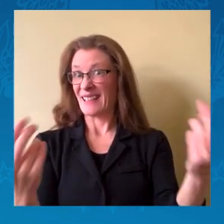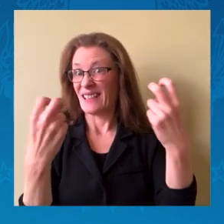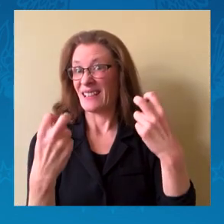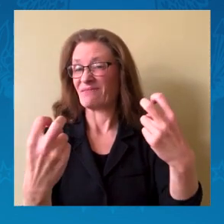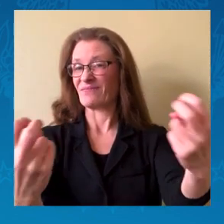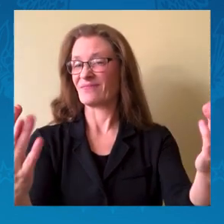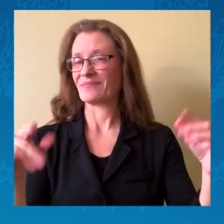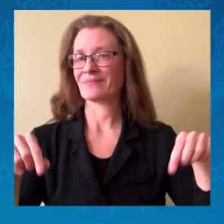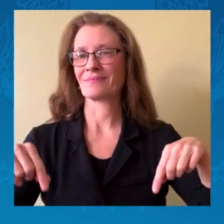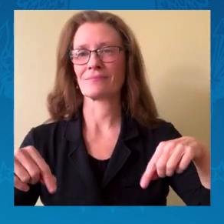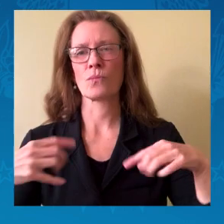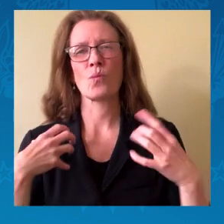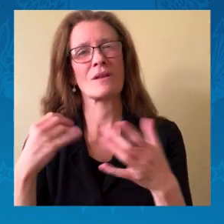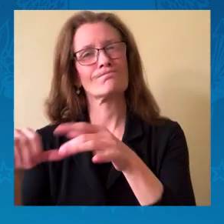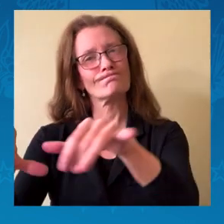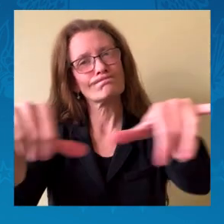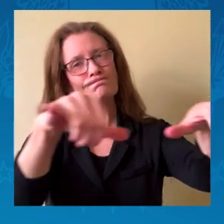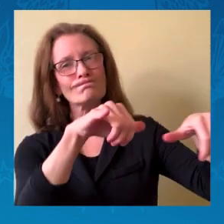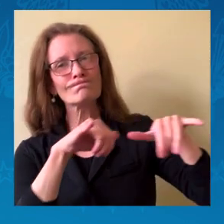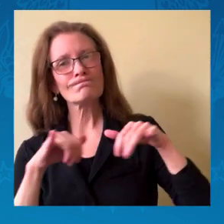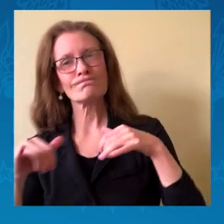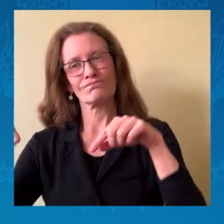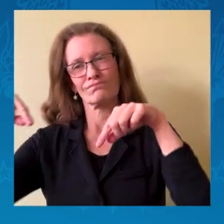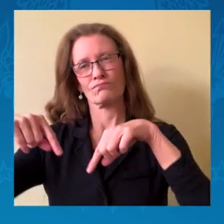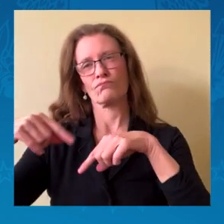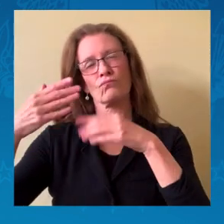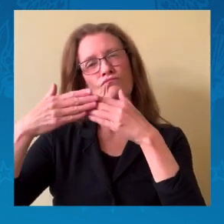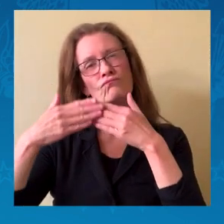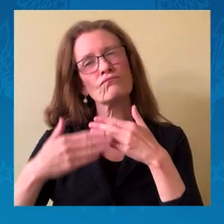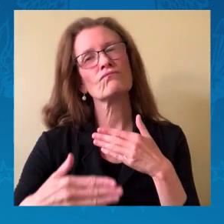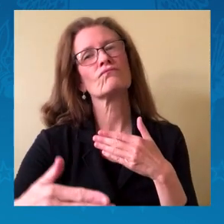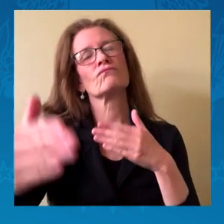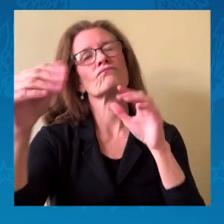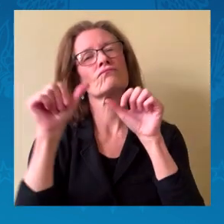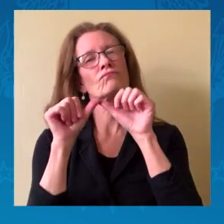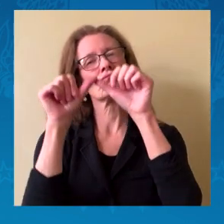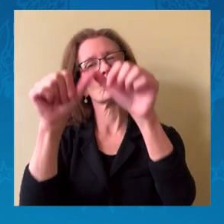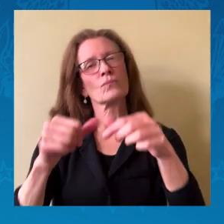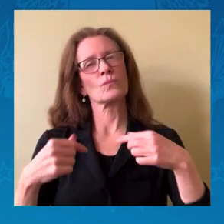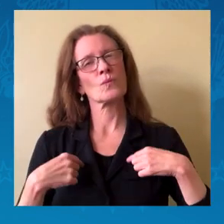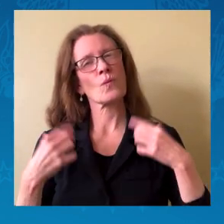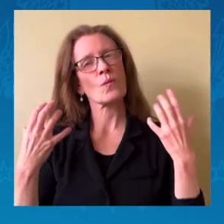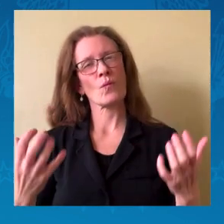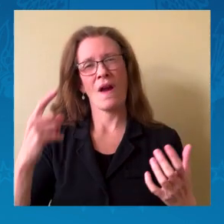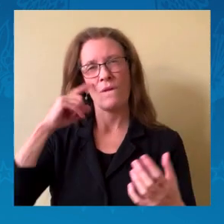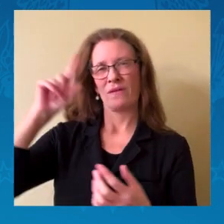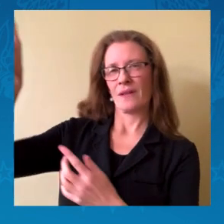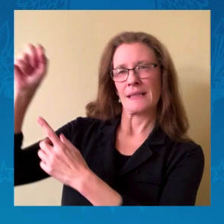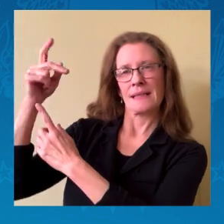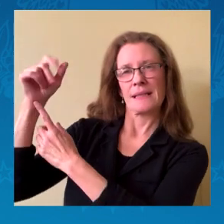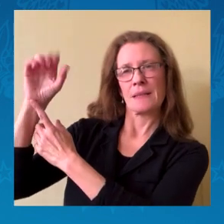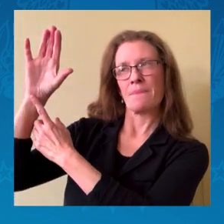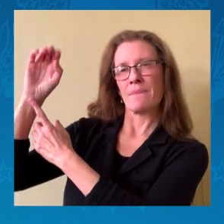and long term sustainability of outer space activities grounded in the 1967 outer space.